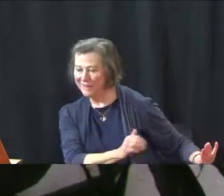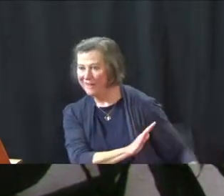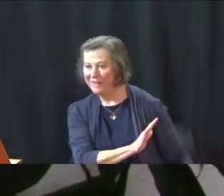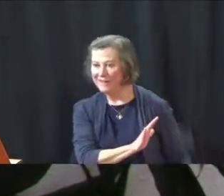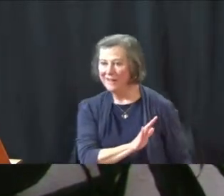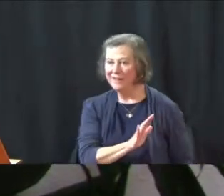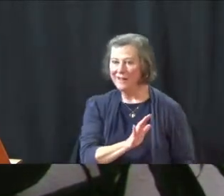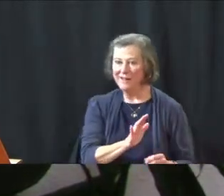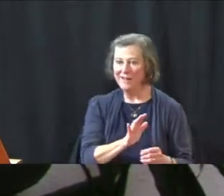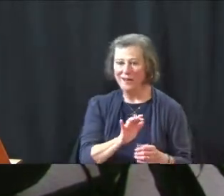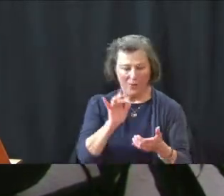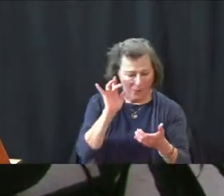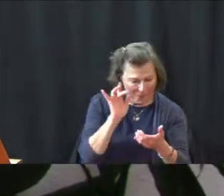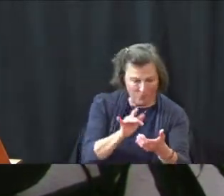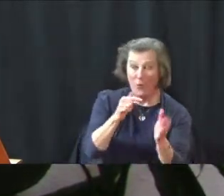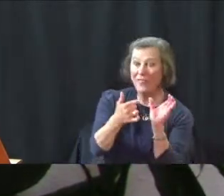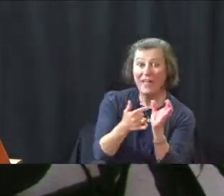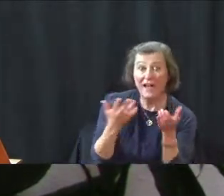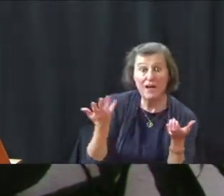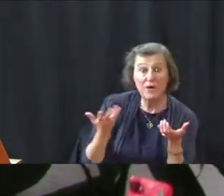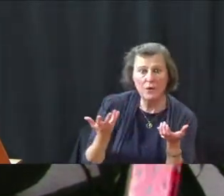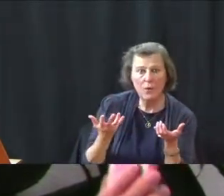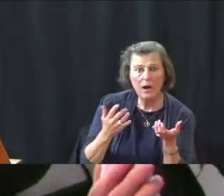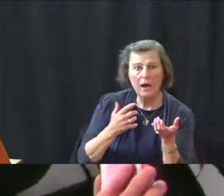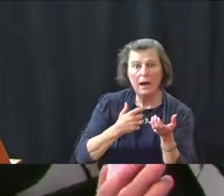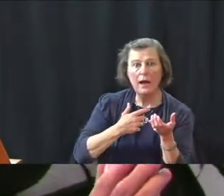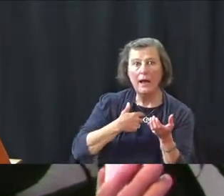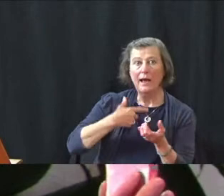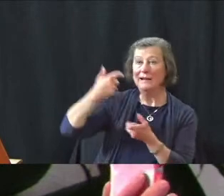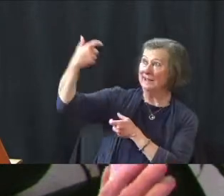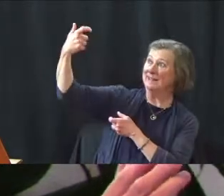Push this here button and I can take me a "selfie.”